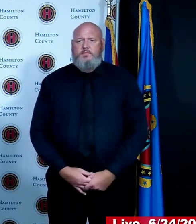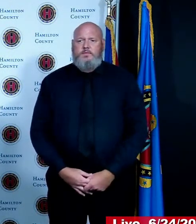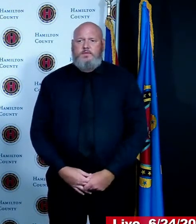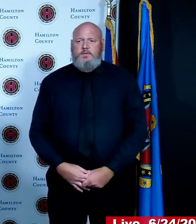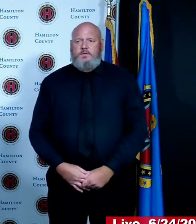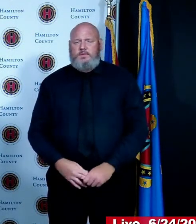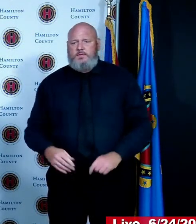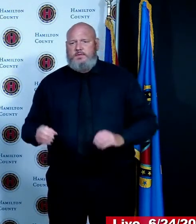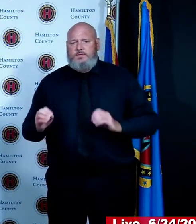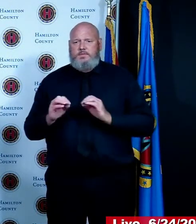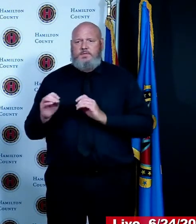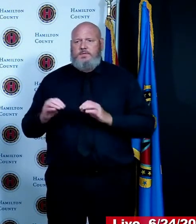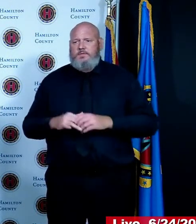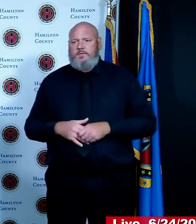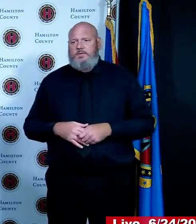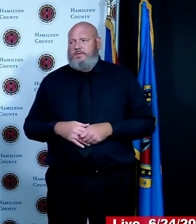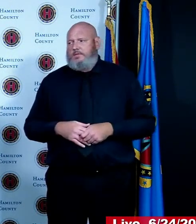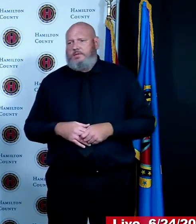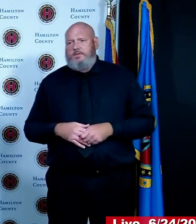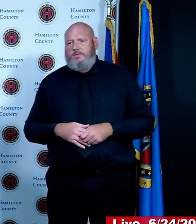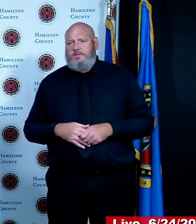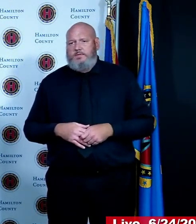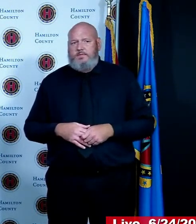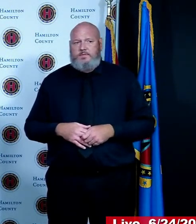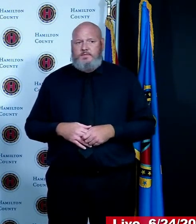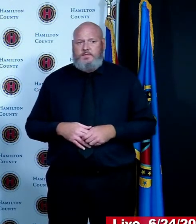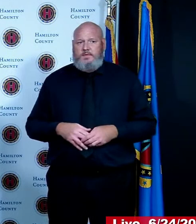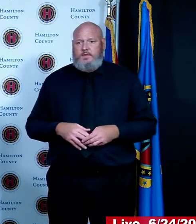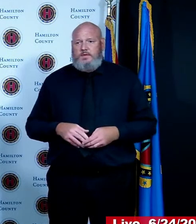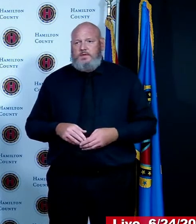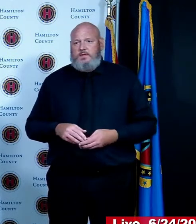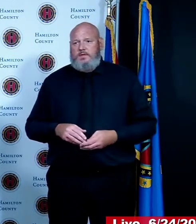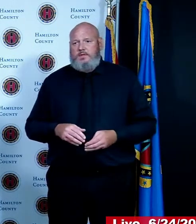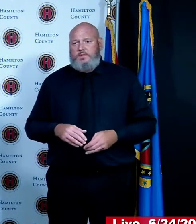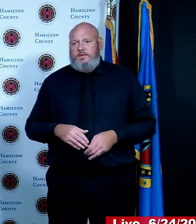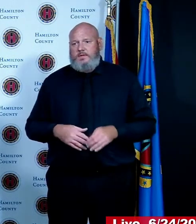of all Denise had mentioned that you know she takes the lead of the Governor